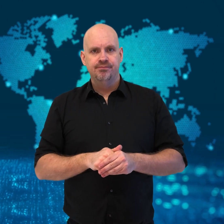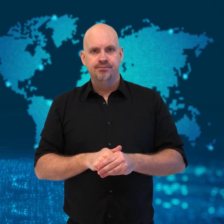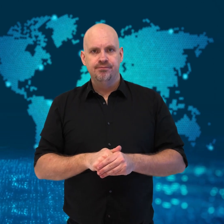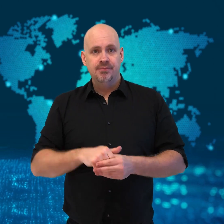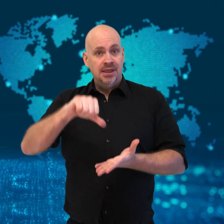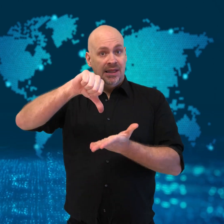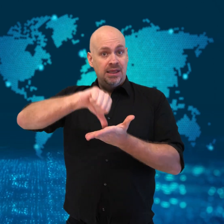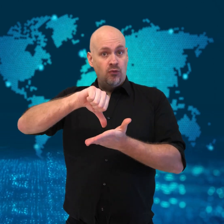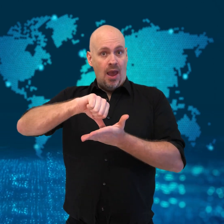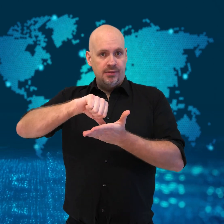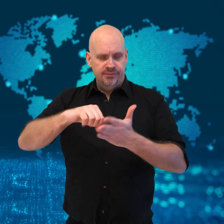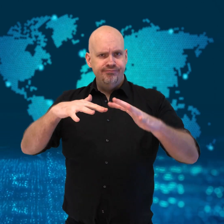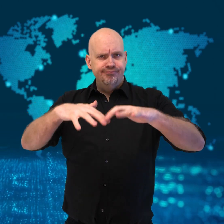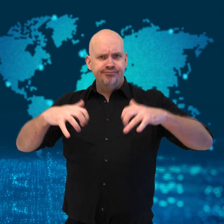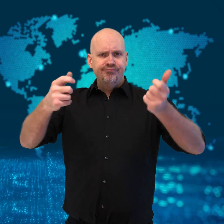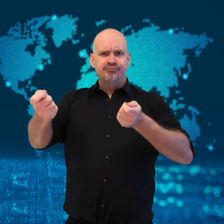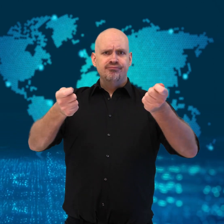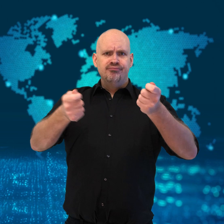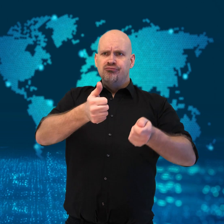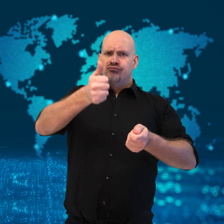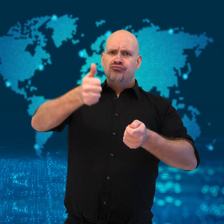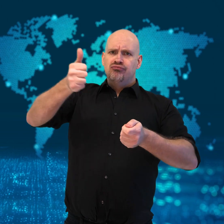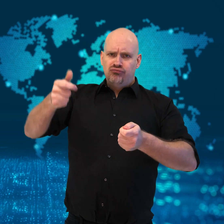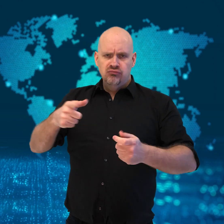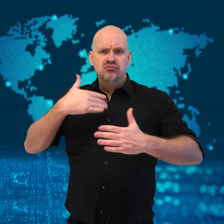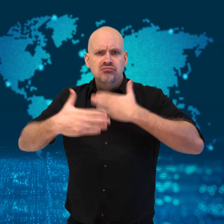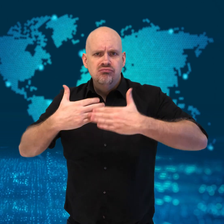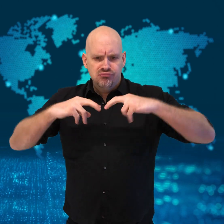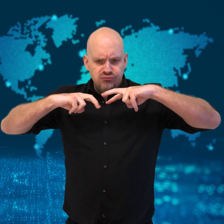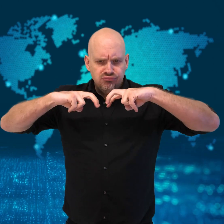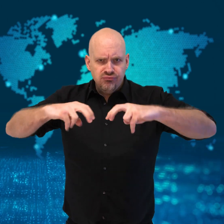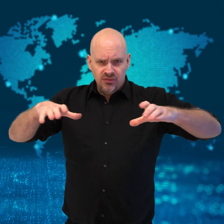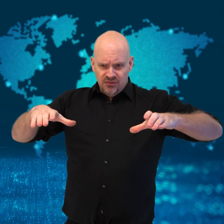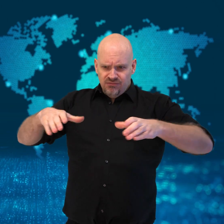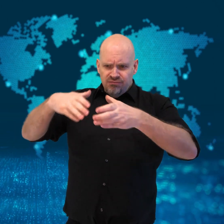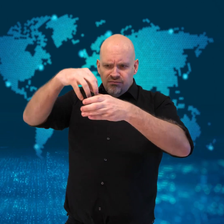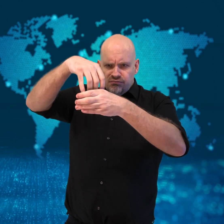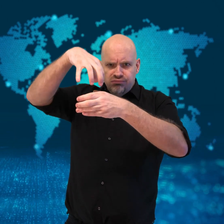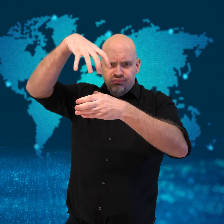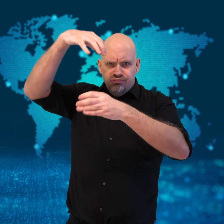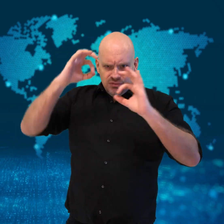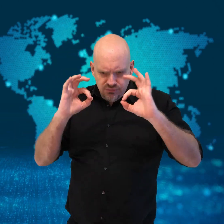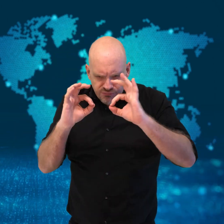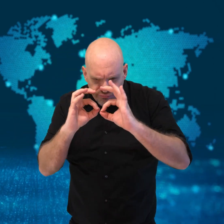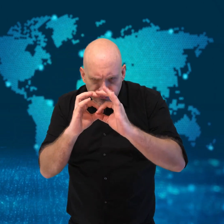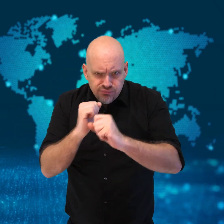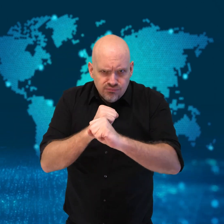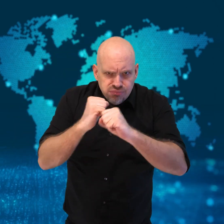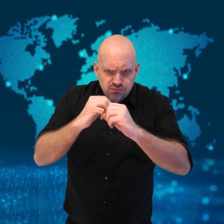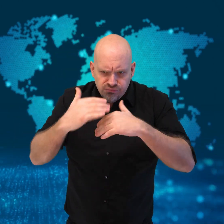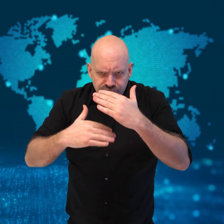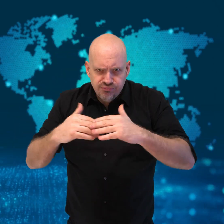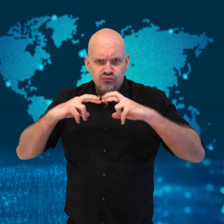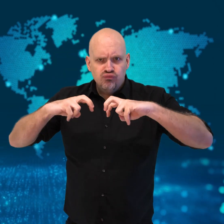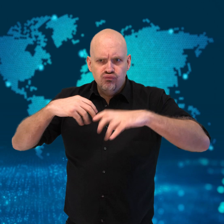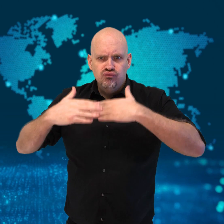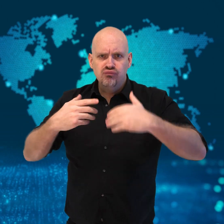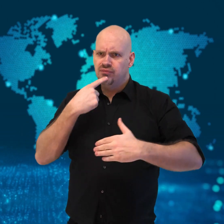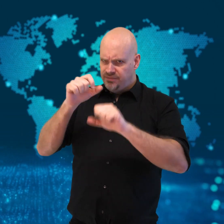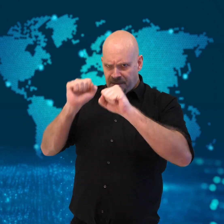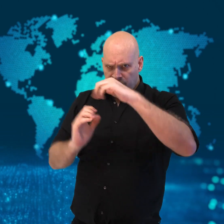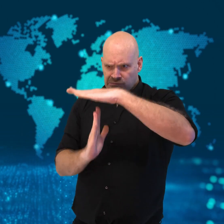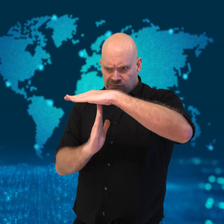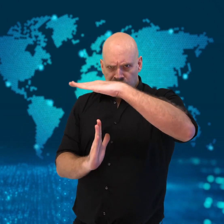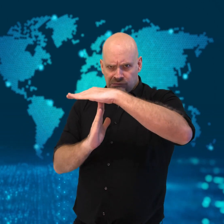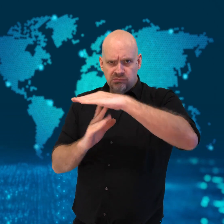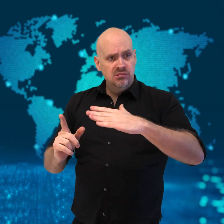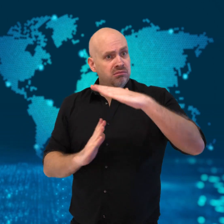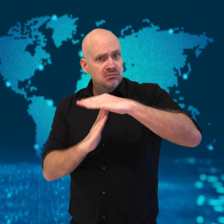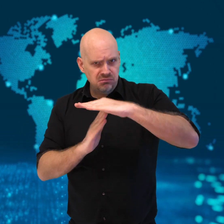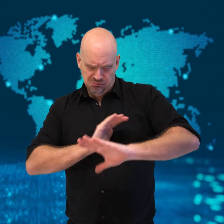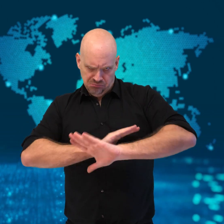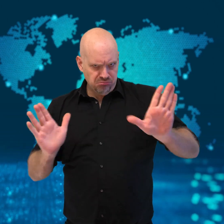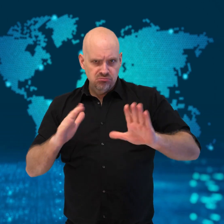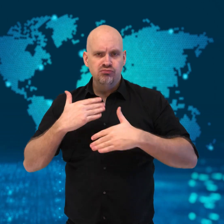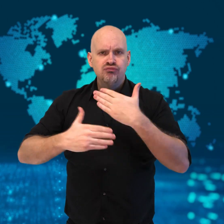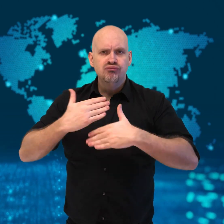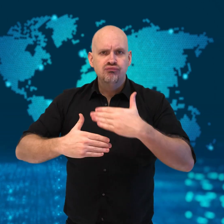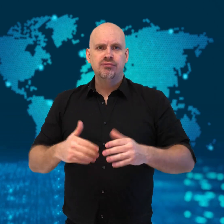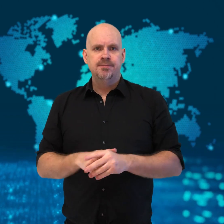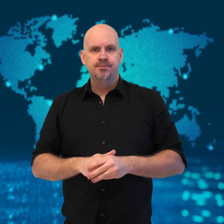Authorities resist nuclear limits.